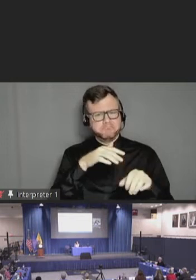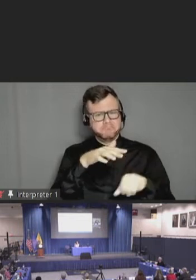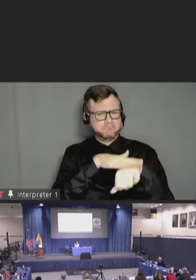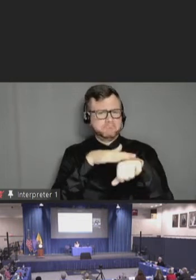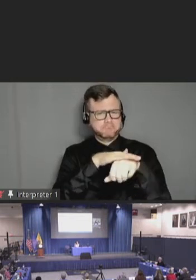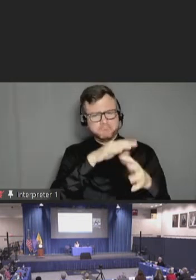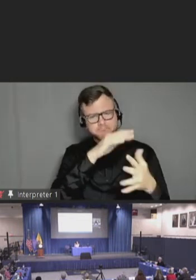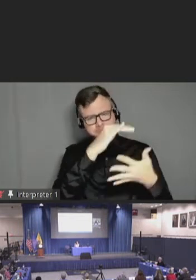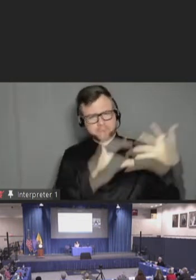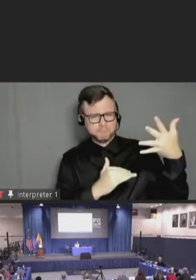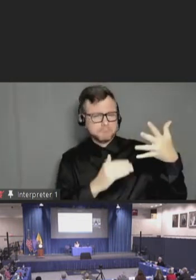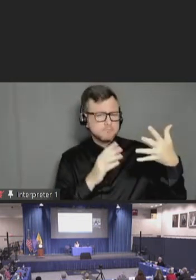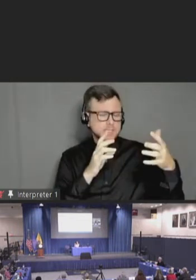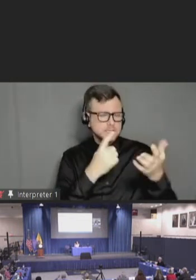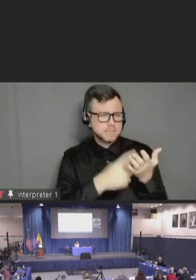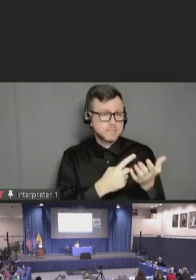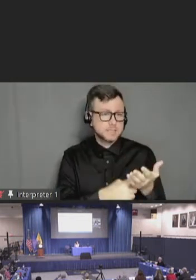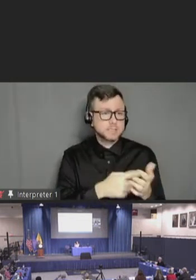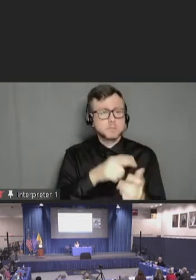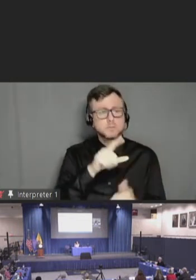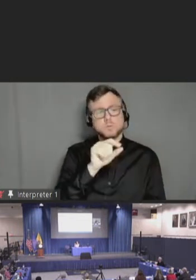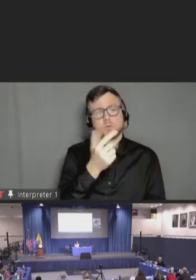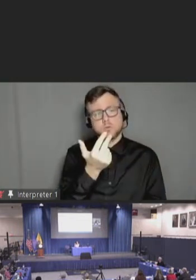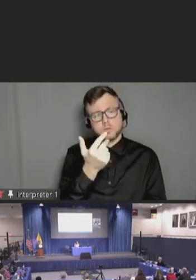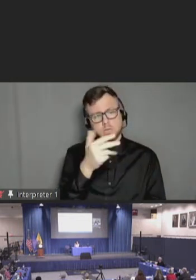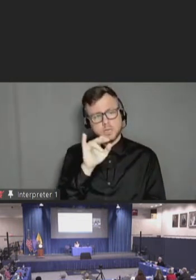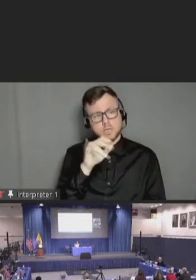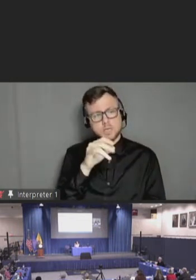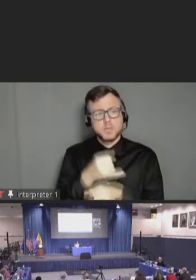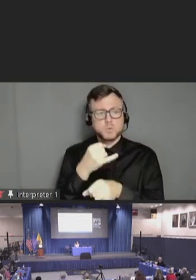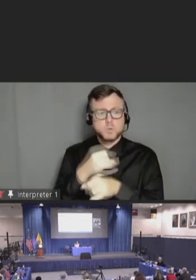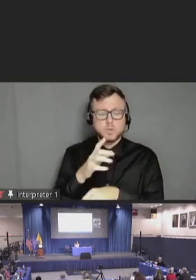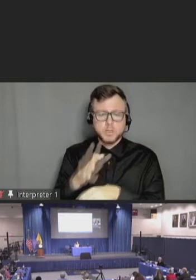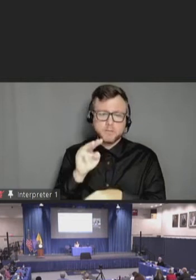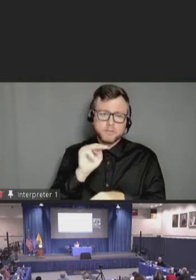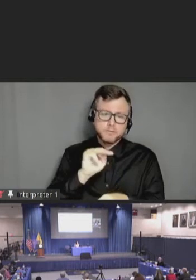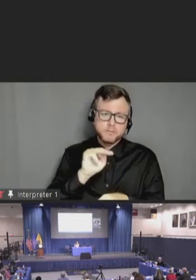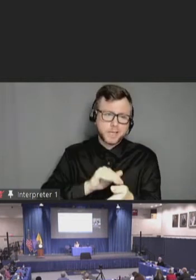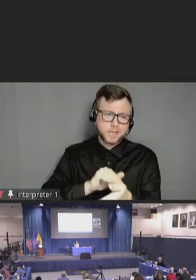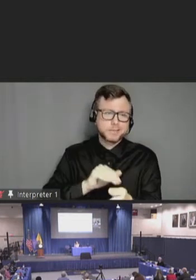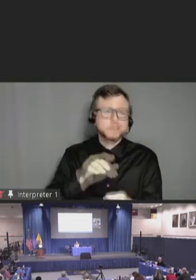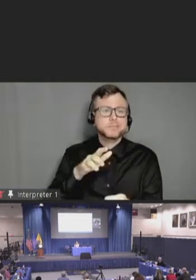We'll start by discussing the 2013 Institute of Medicine Report, which examined the safety